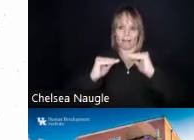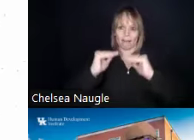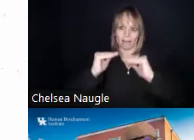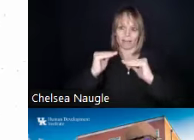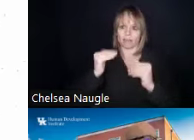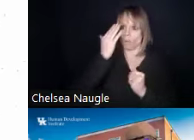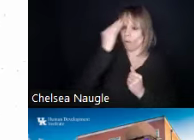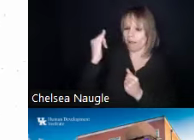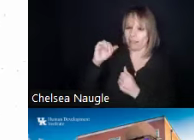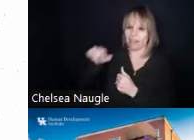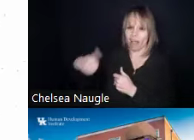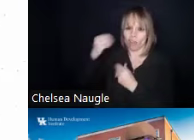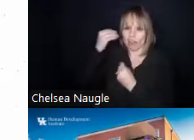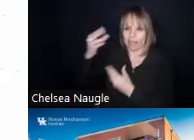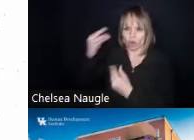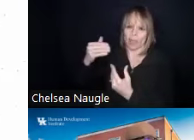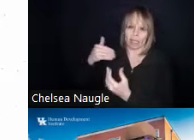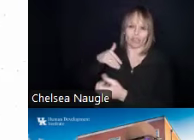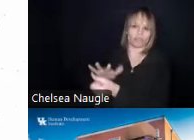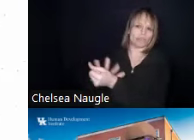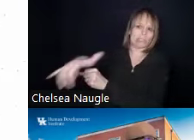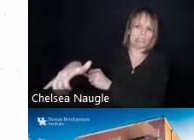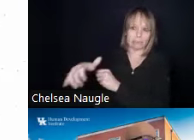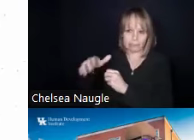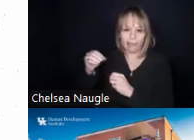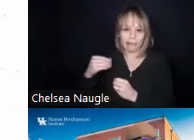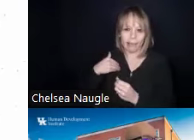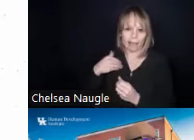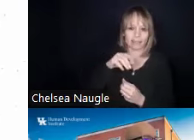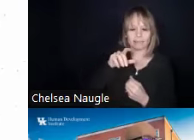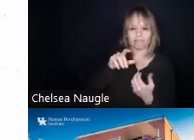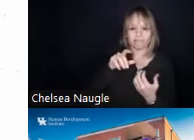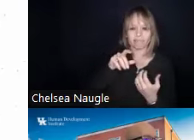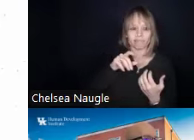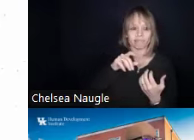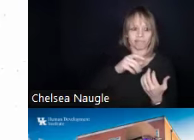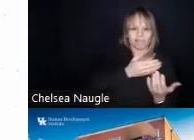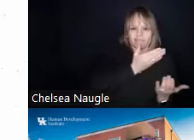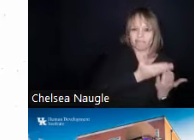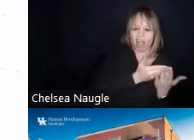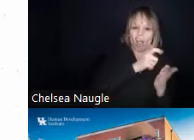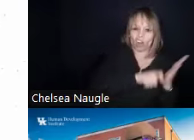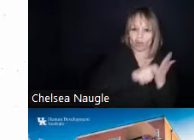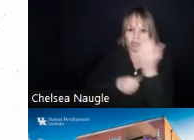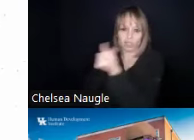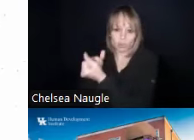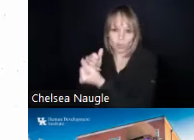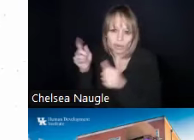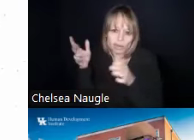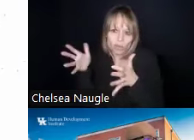rest of the literature. One of the things that is interesting is for those that gained uh gained mass and their BMI